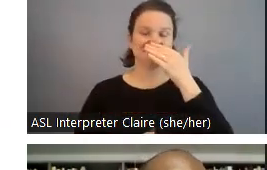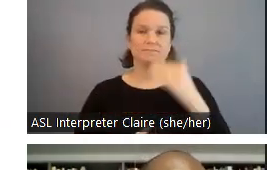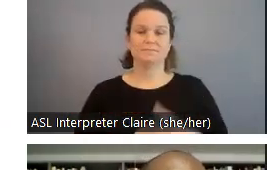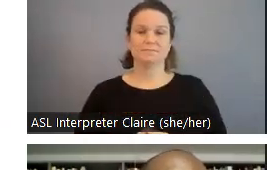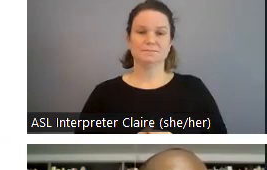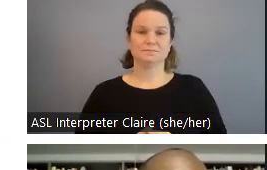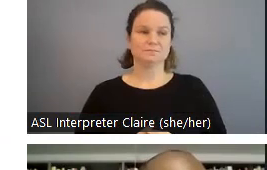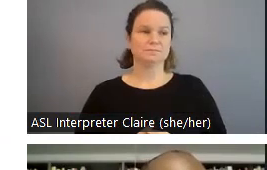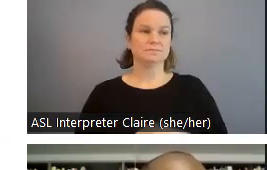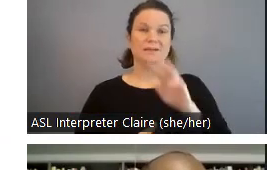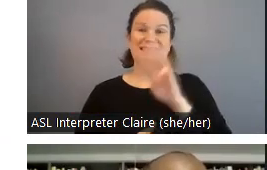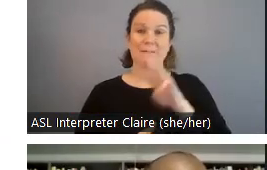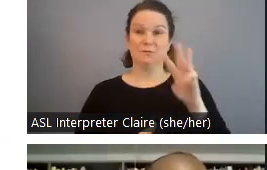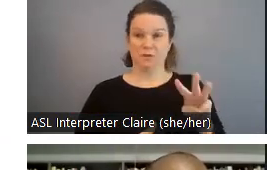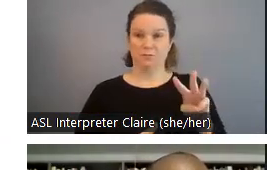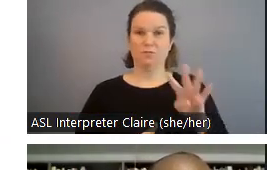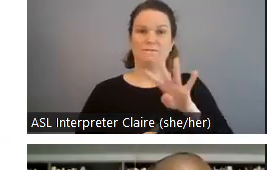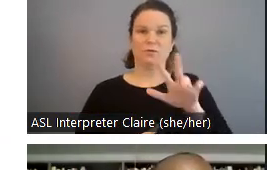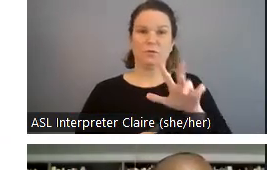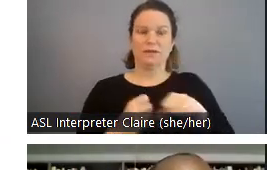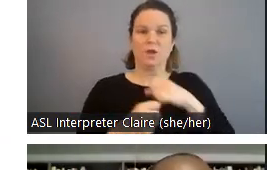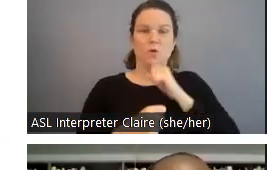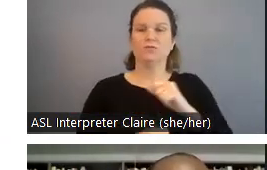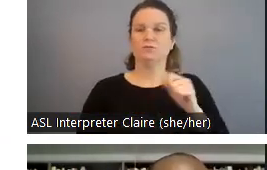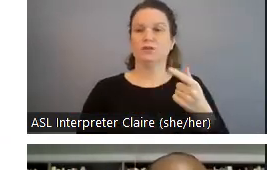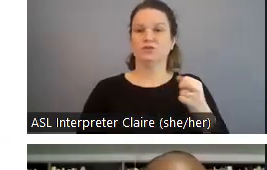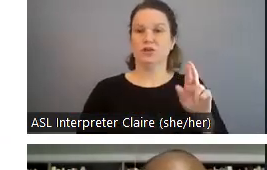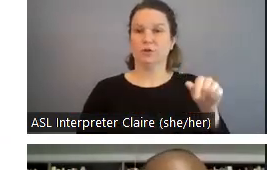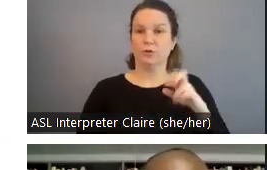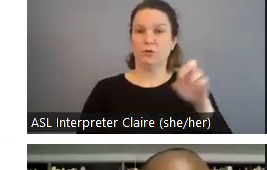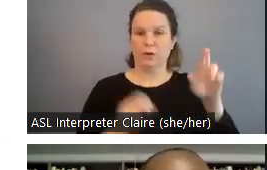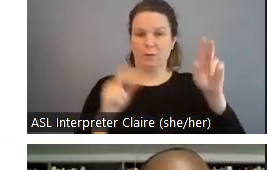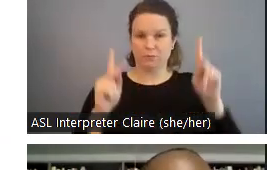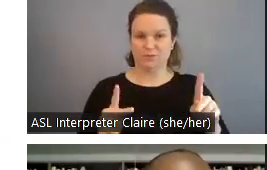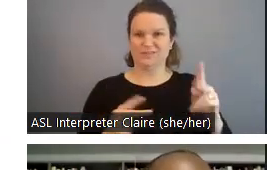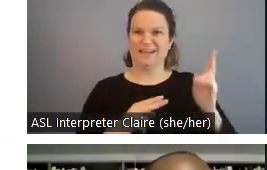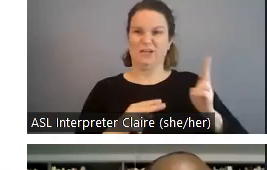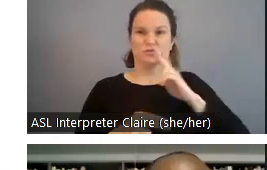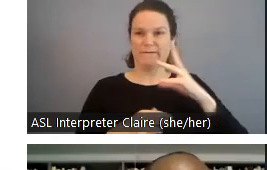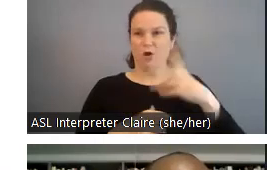WW is a 43-year-old genderqueer person